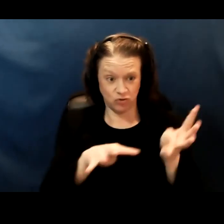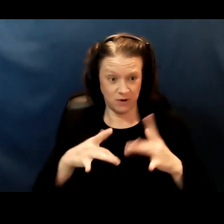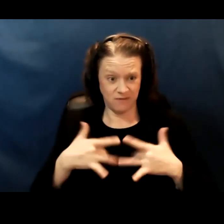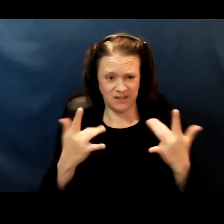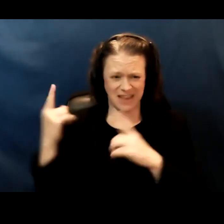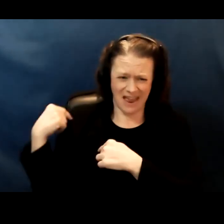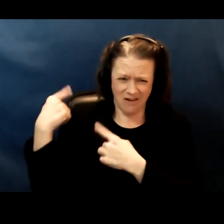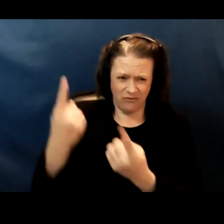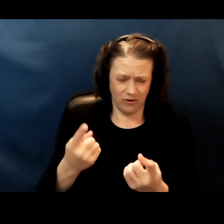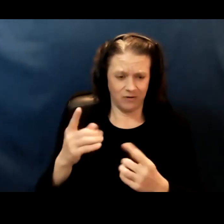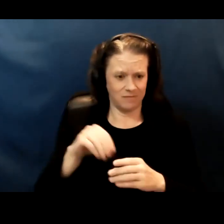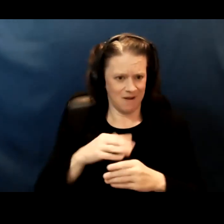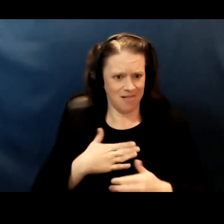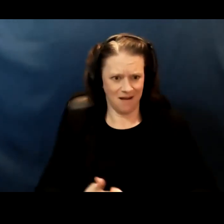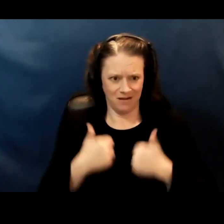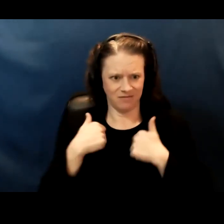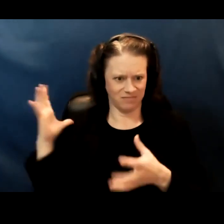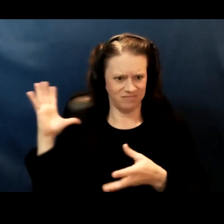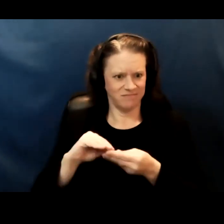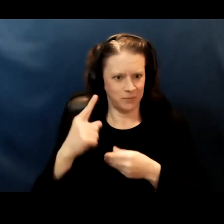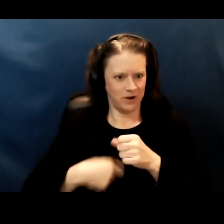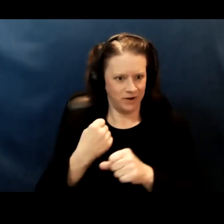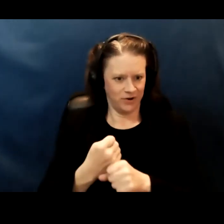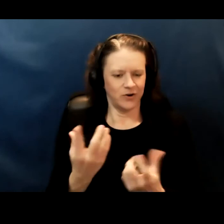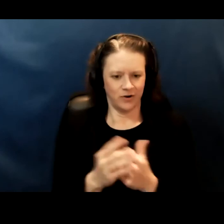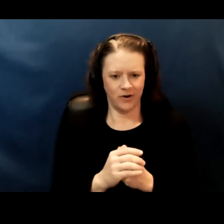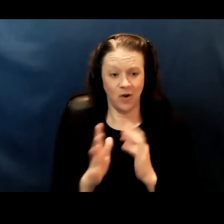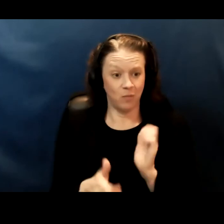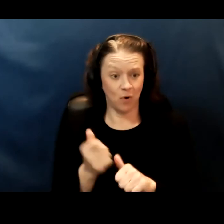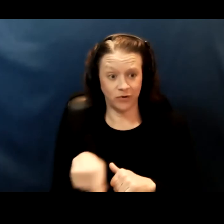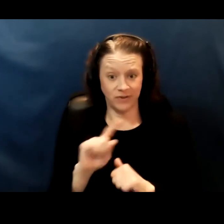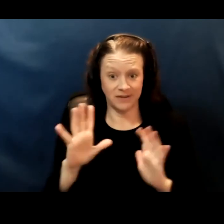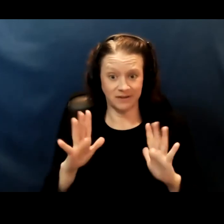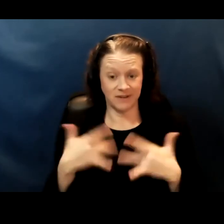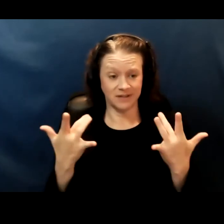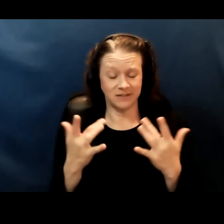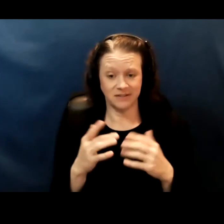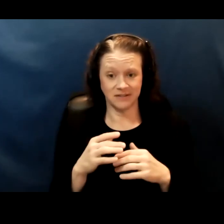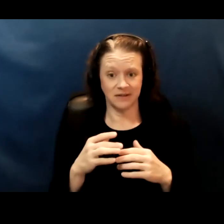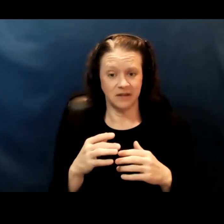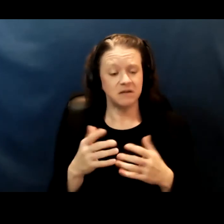because, like, I would speak out. Accessible -- I would seek out